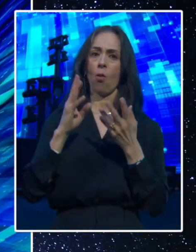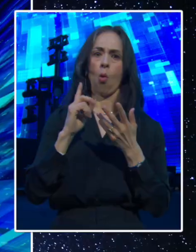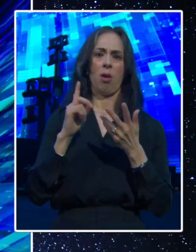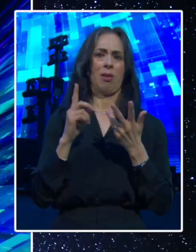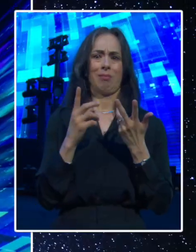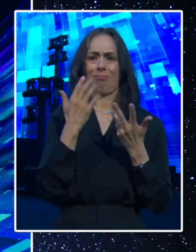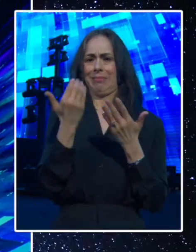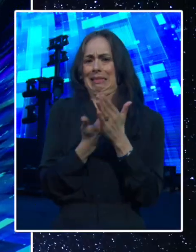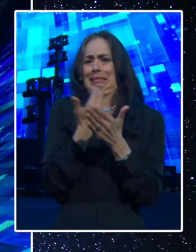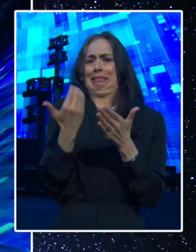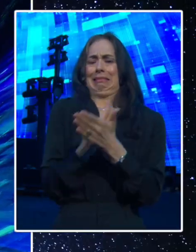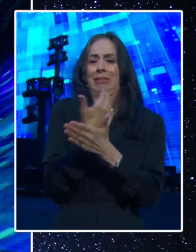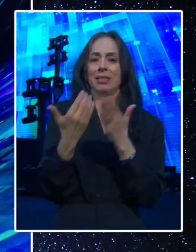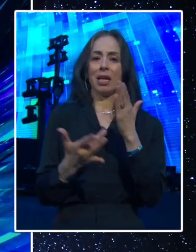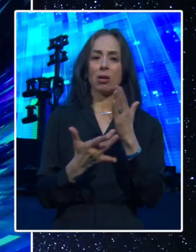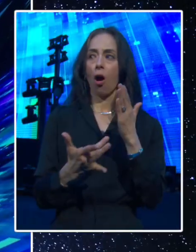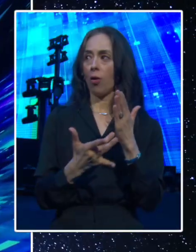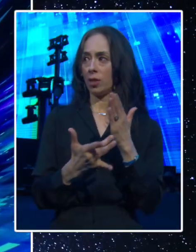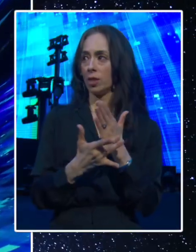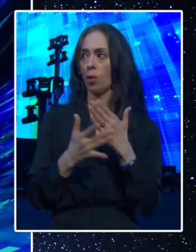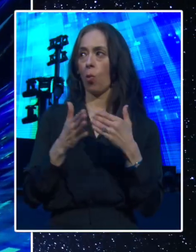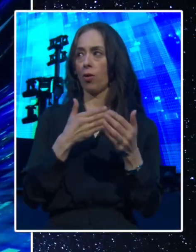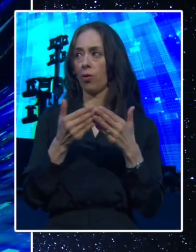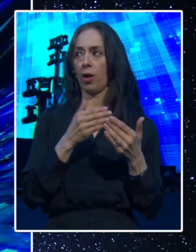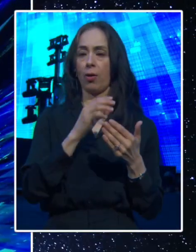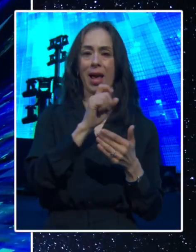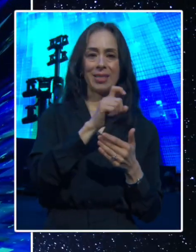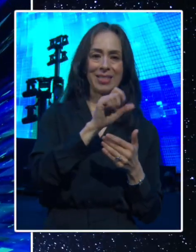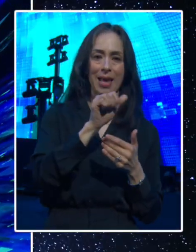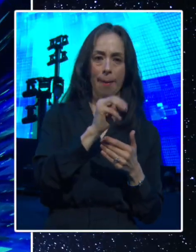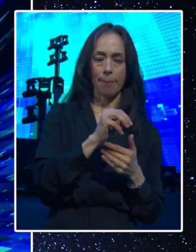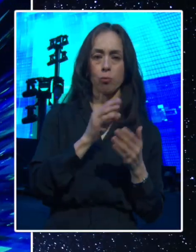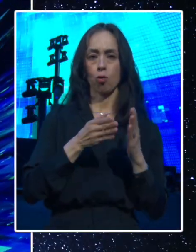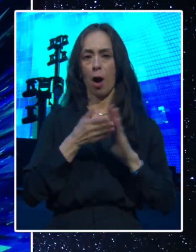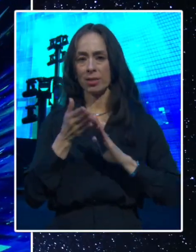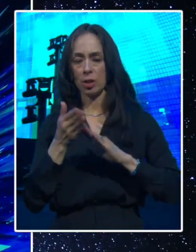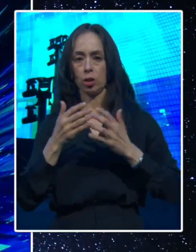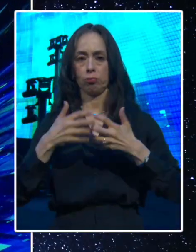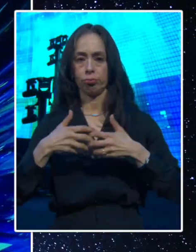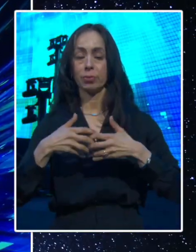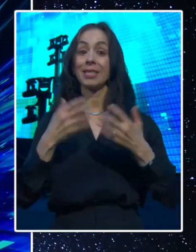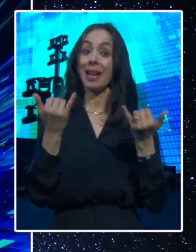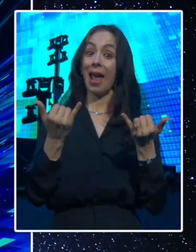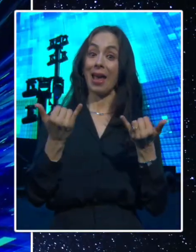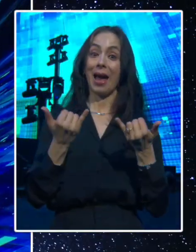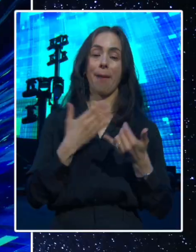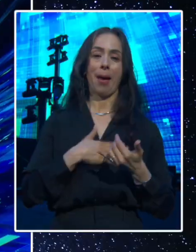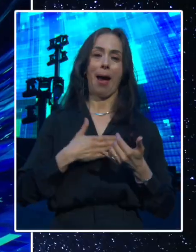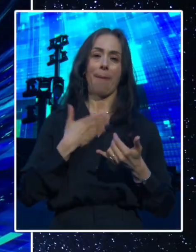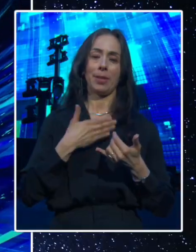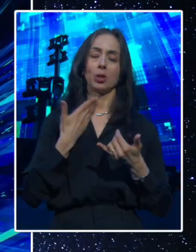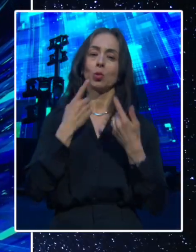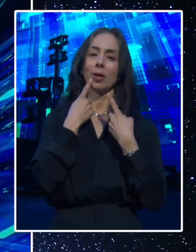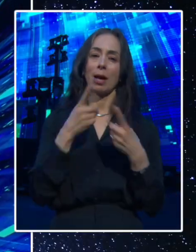whether NVIDIA Accelerators or Intel Xeon processors. And today, I am pleased to announce